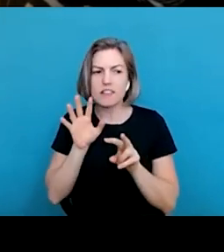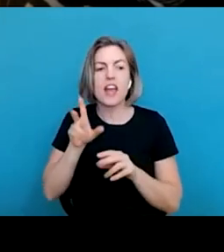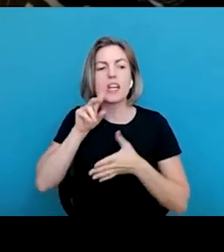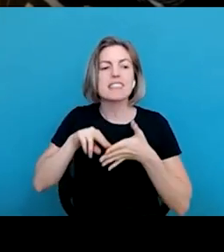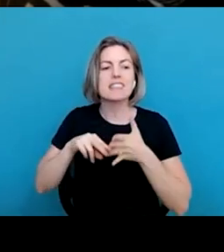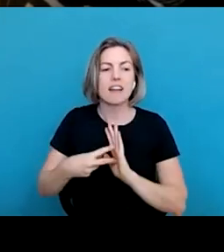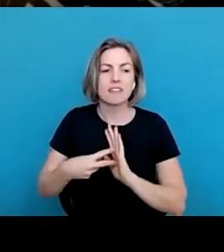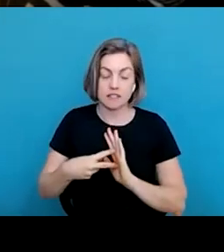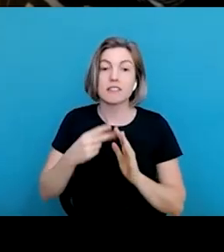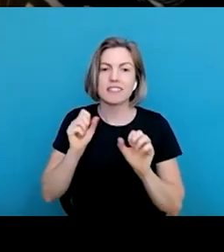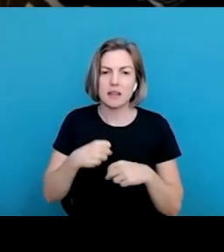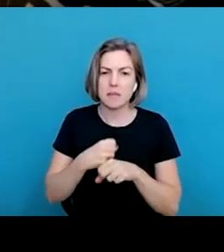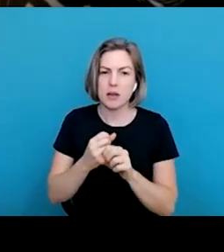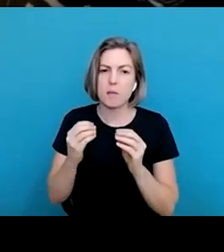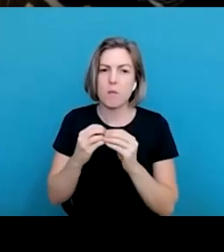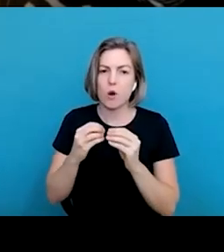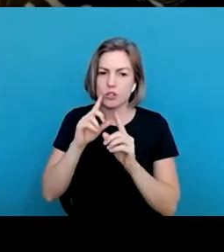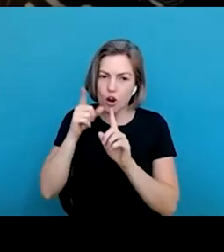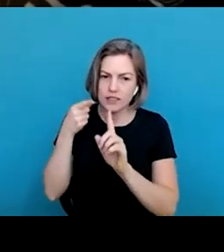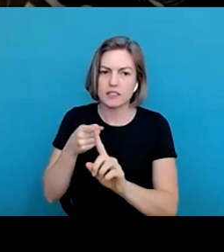can generate more targeted augmentations . But